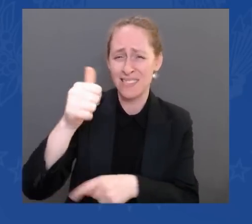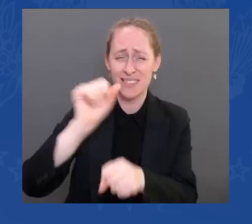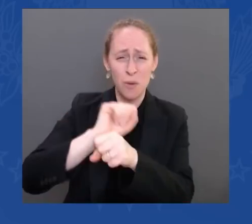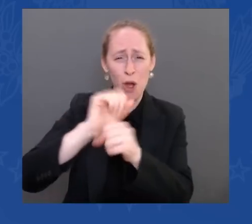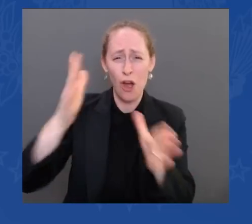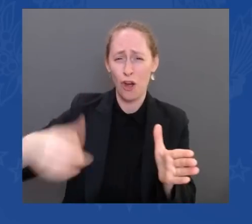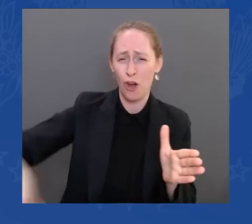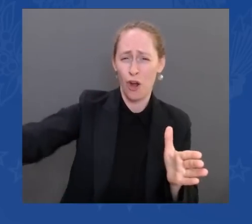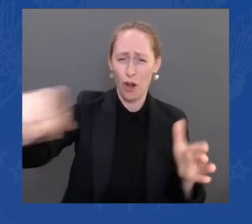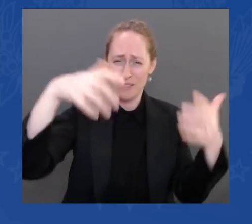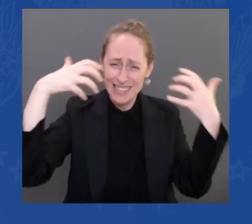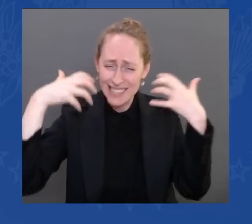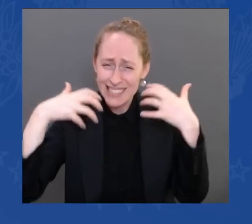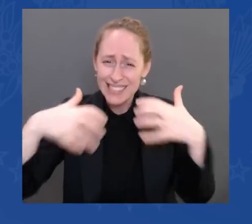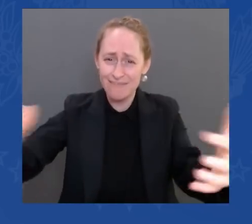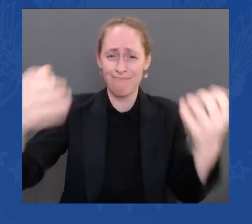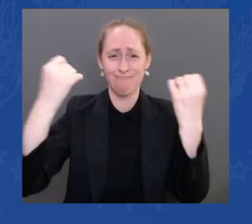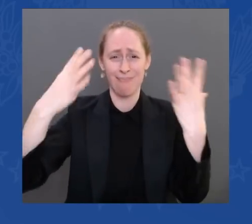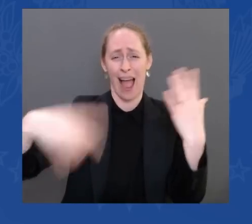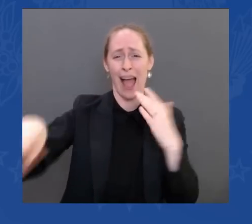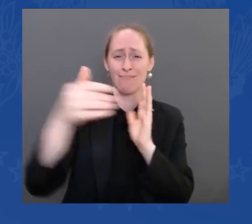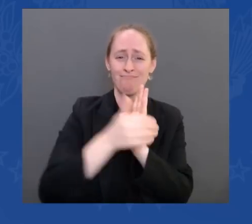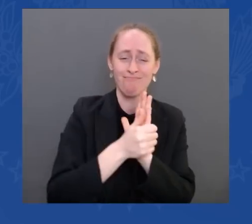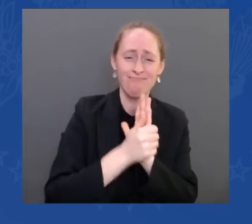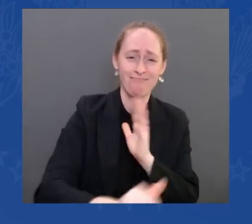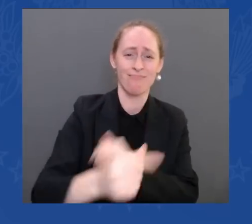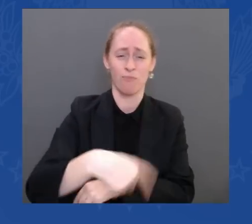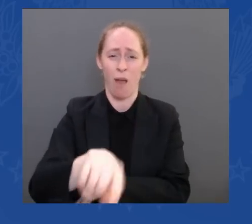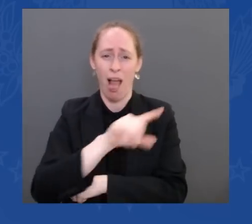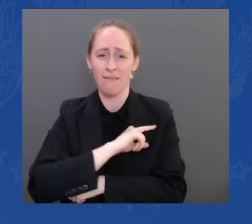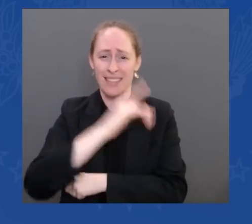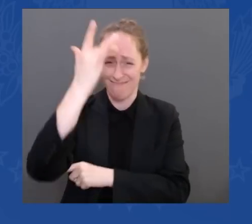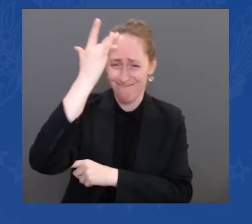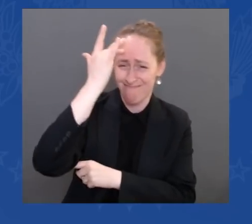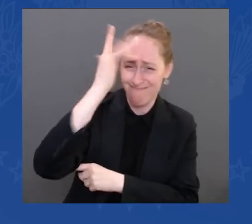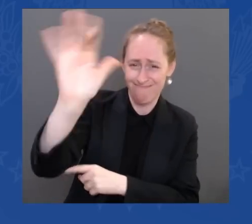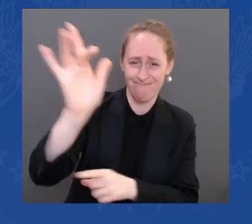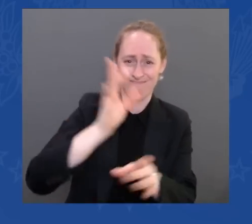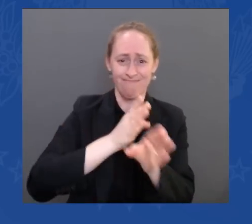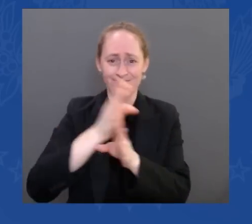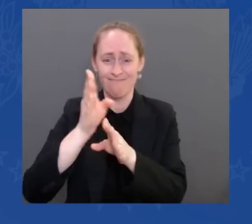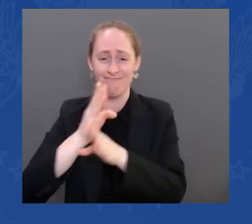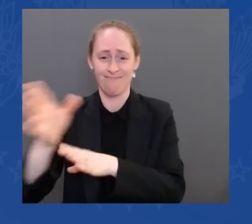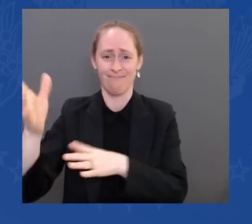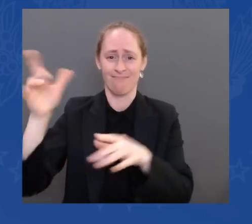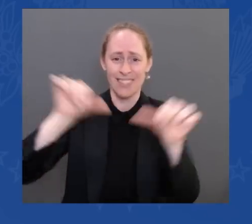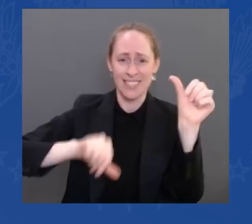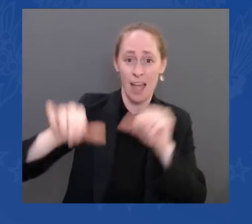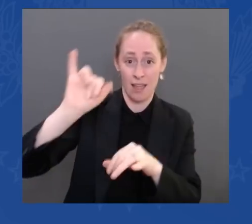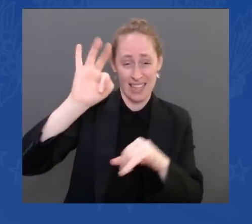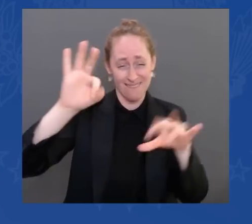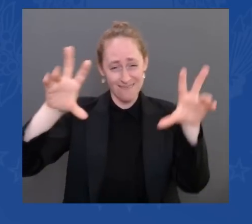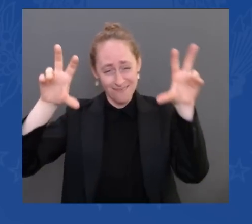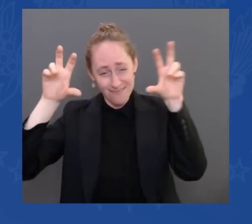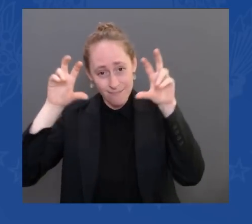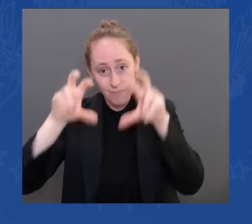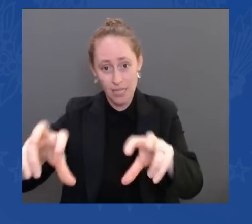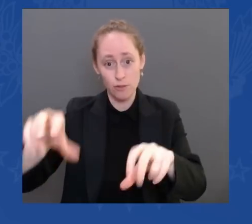And by funding the CHIPS Act, we're going to ensure the semiconductors that power the economy and our national security are made here in America again.